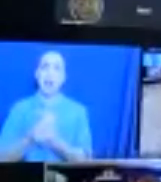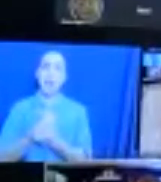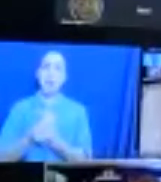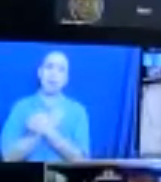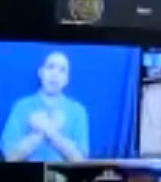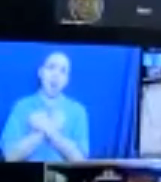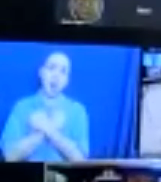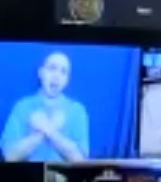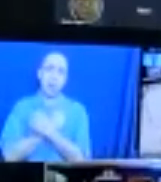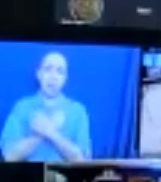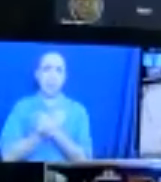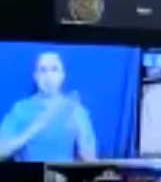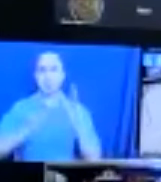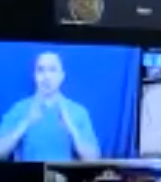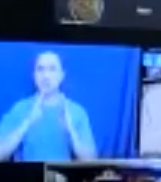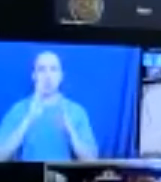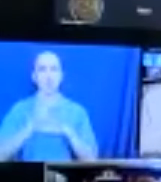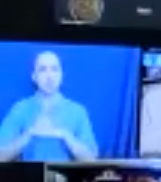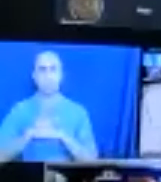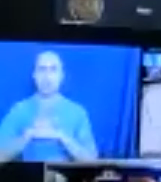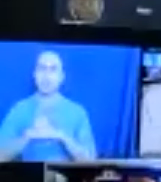SEEN IN YEARS. YOU ARE INCREDIBLE. JAY: